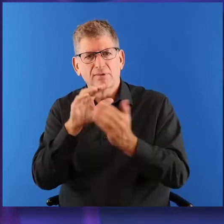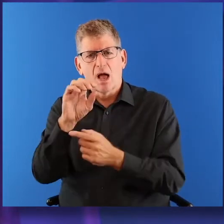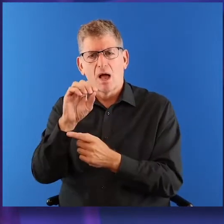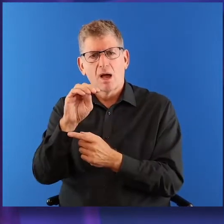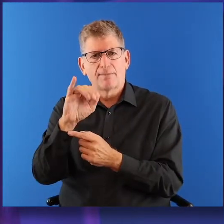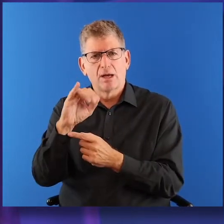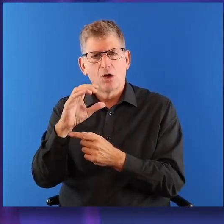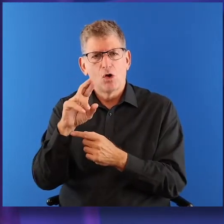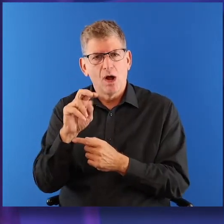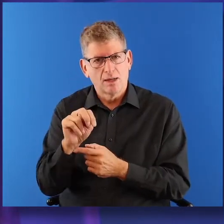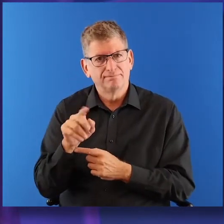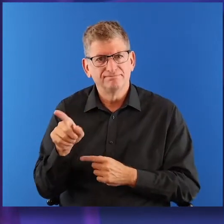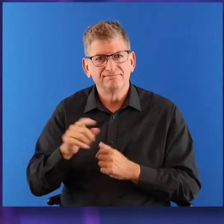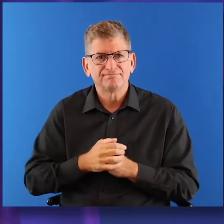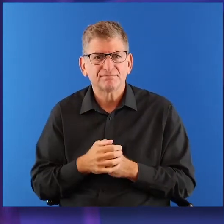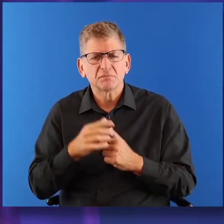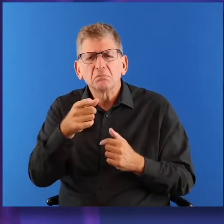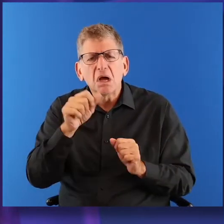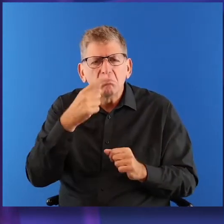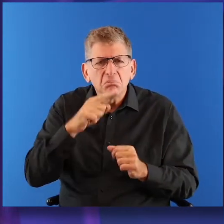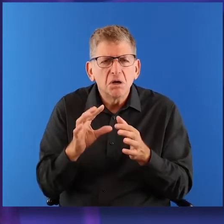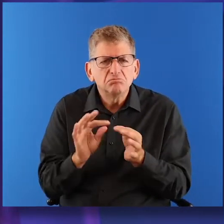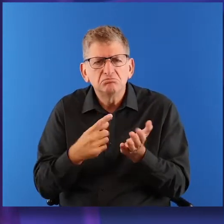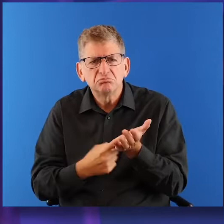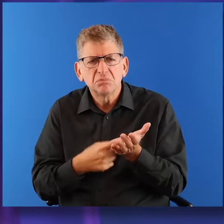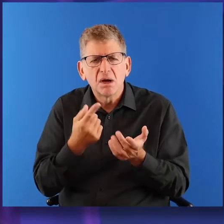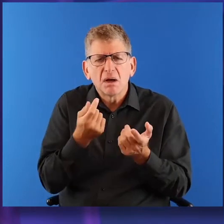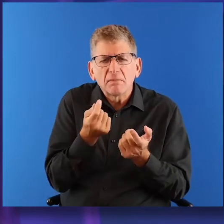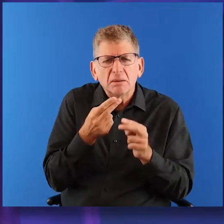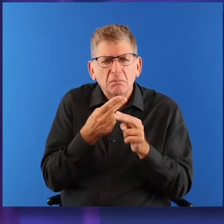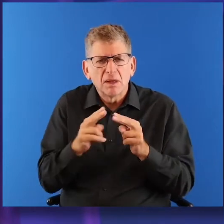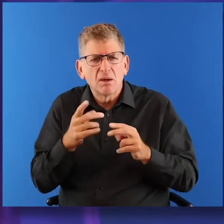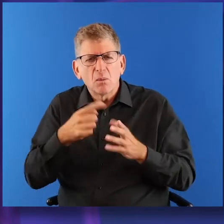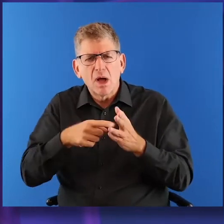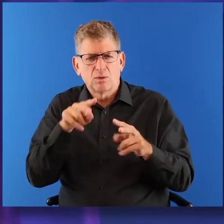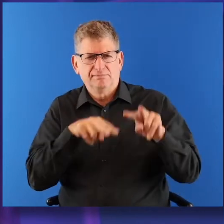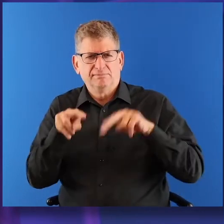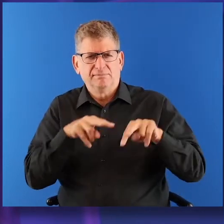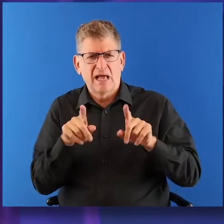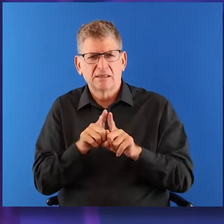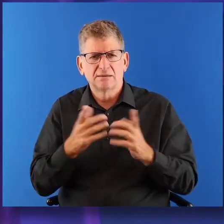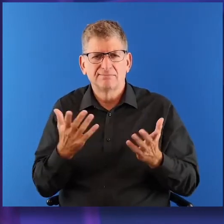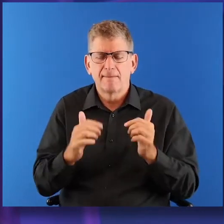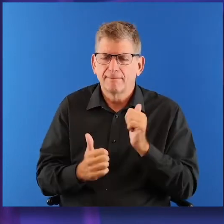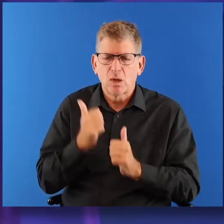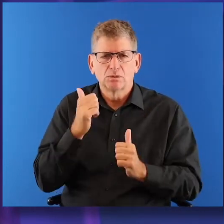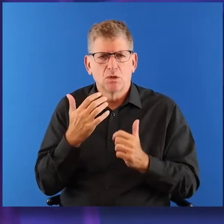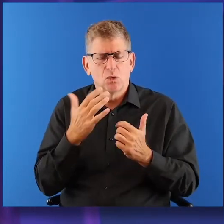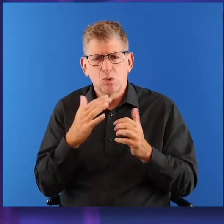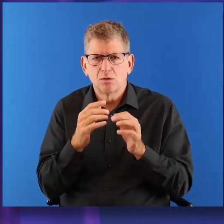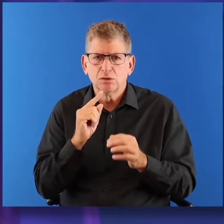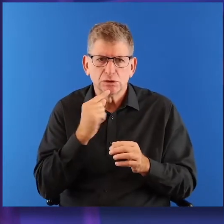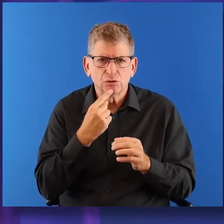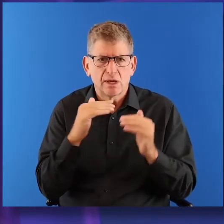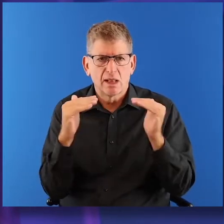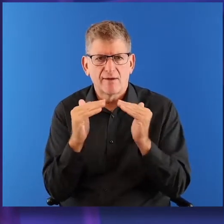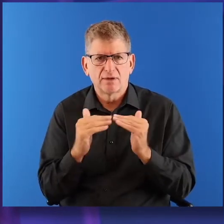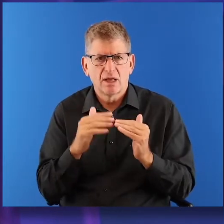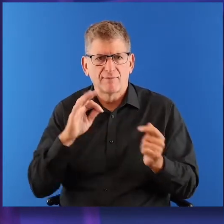Could you talk a little bit about what are you seeing as some of the most critical levels of change coming out of the White House, and what you think are